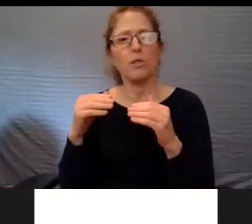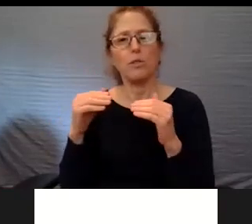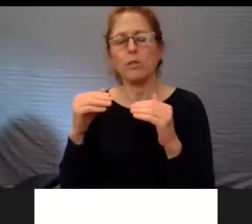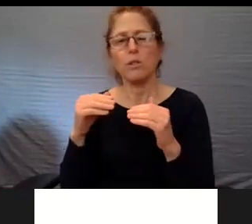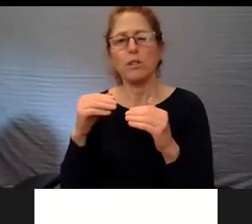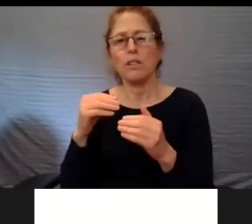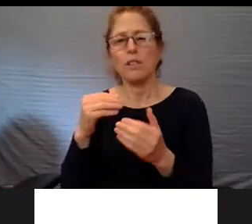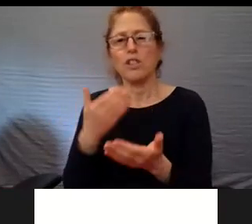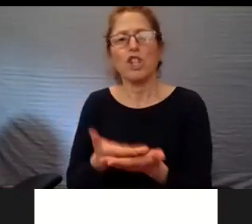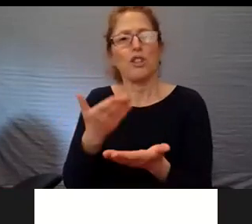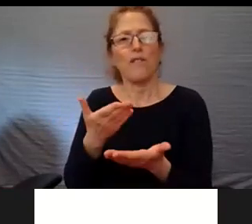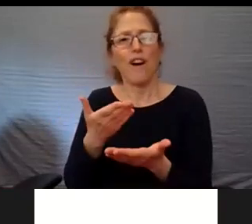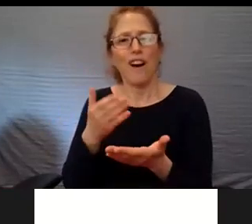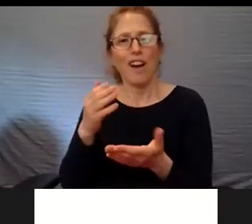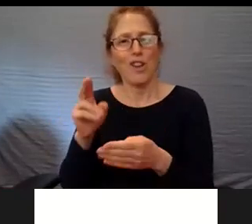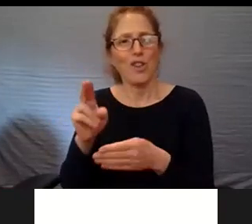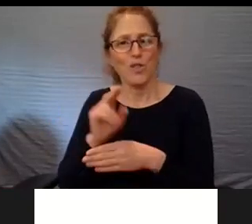And so that's, of course, a really big problem,